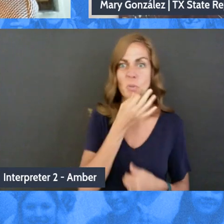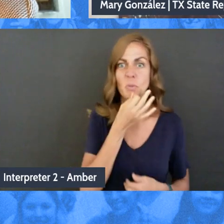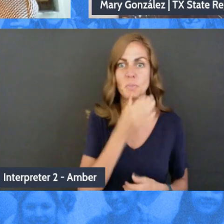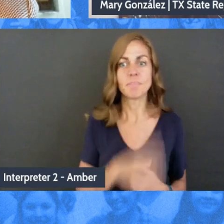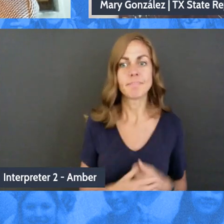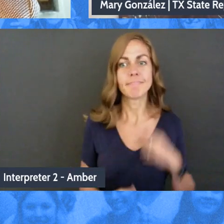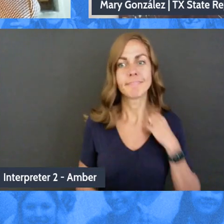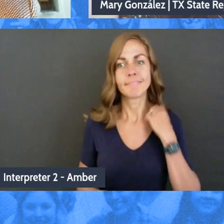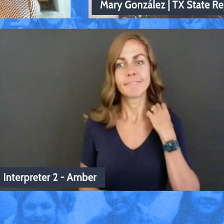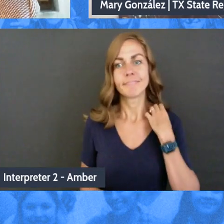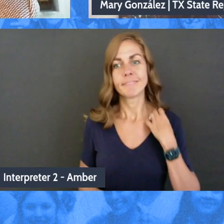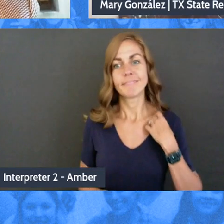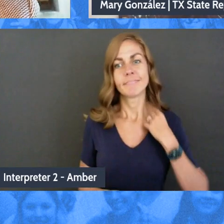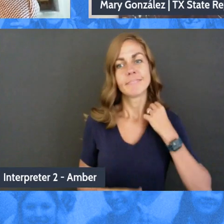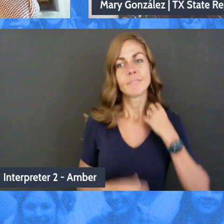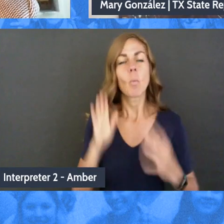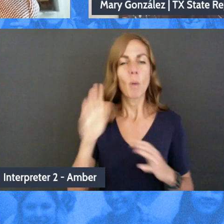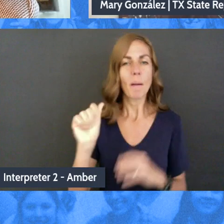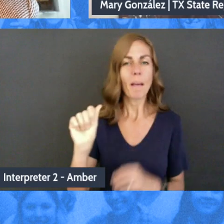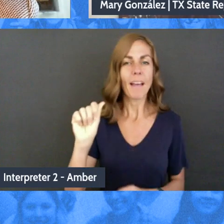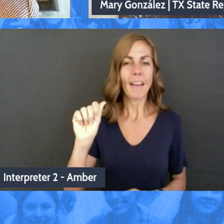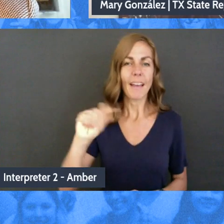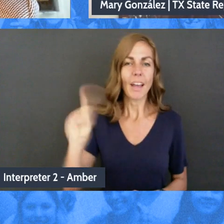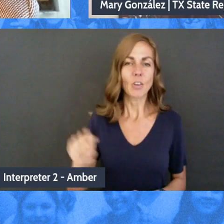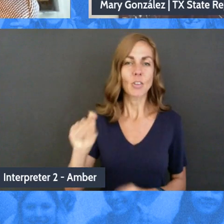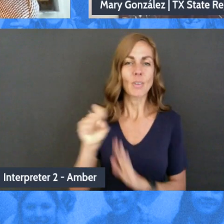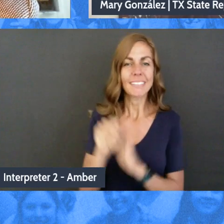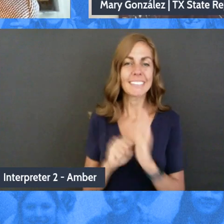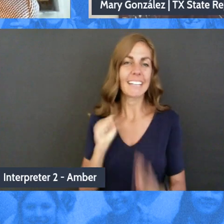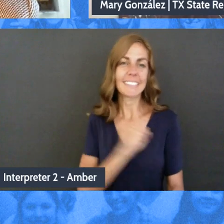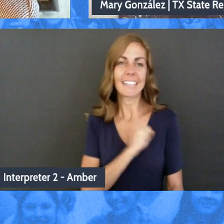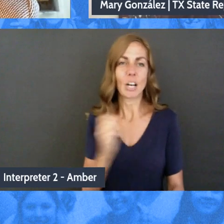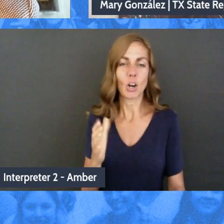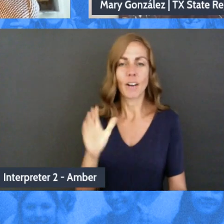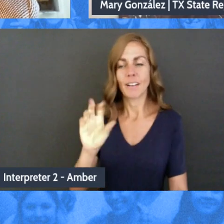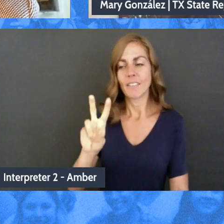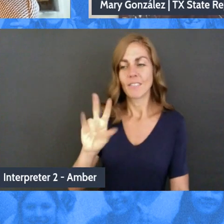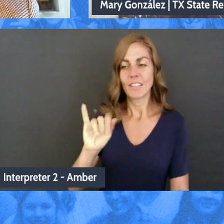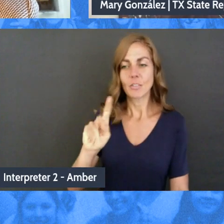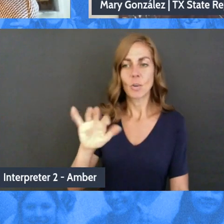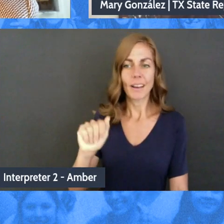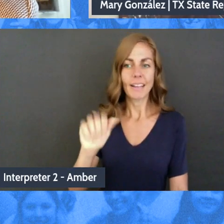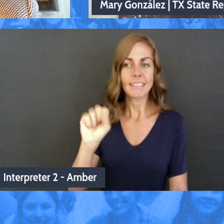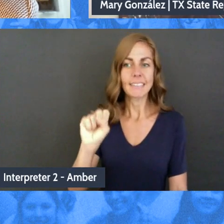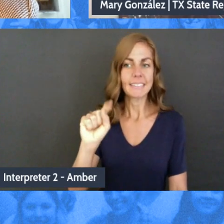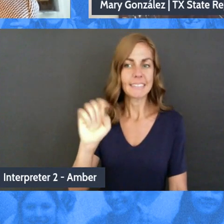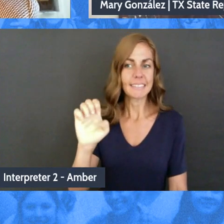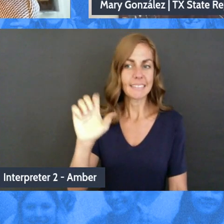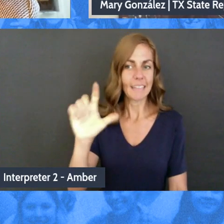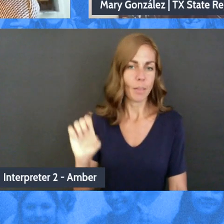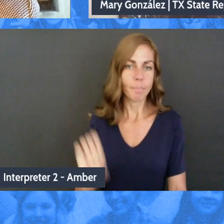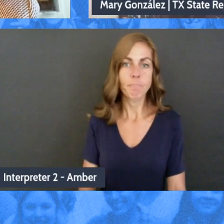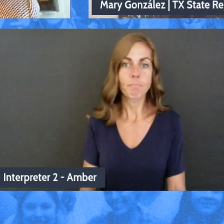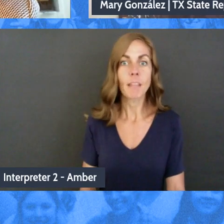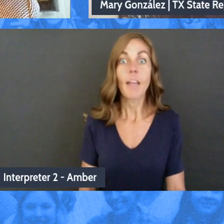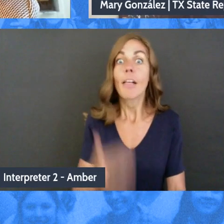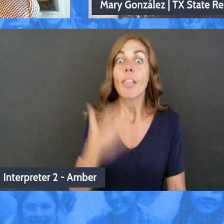and that will be Arizona State Senator, Victoria Steele. So thank you so much for joining us, legislators. Welcome.